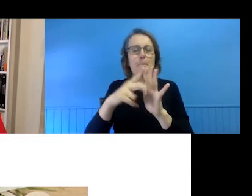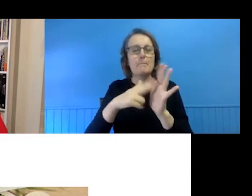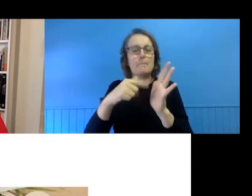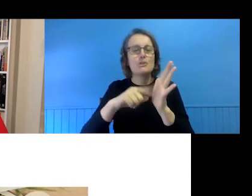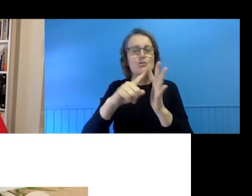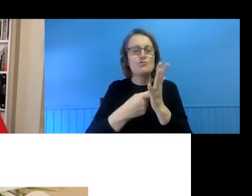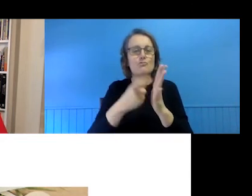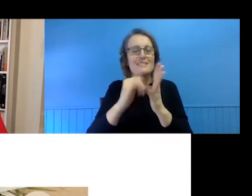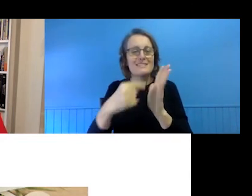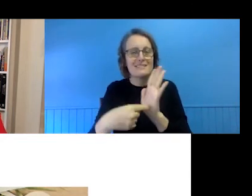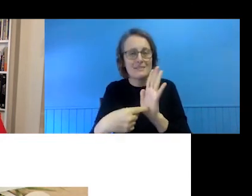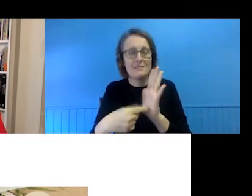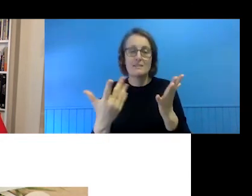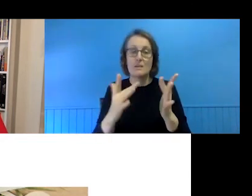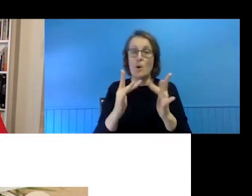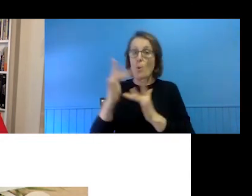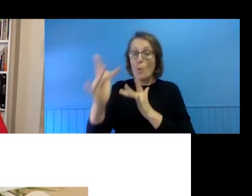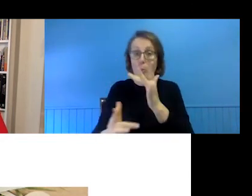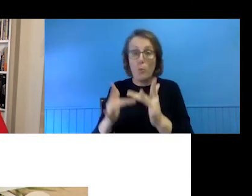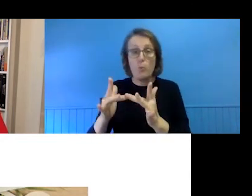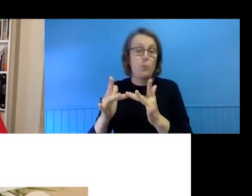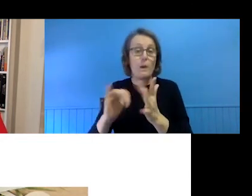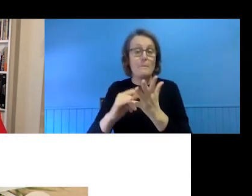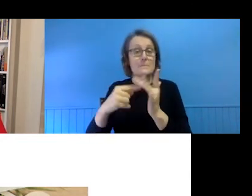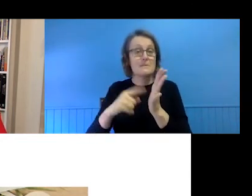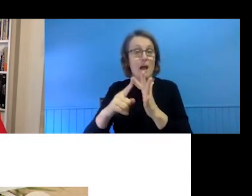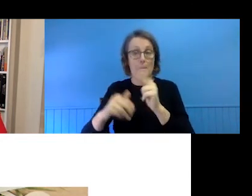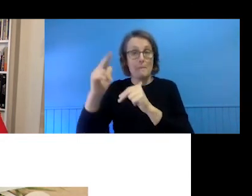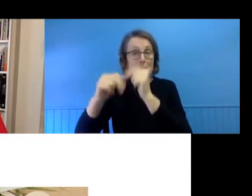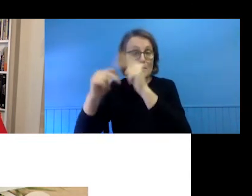website builders and even a few real people we recommend to help you with